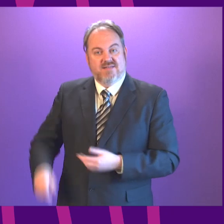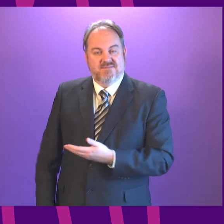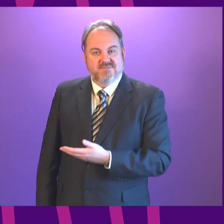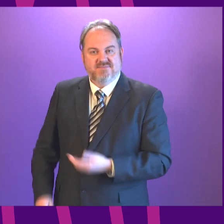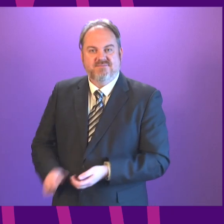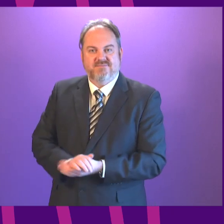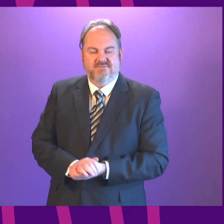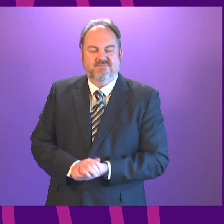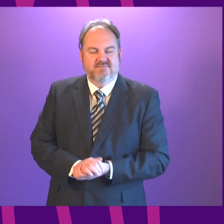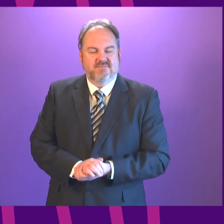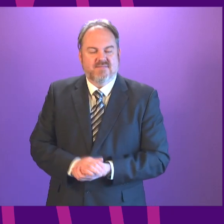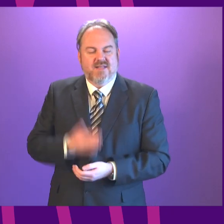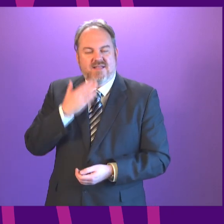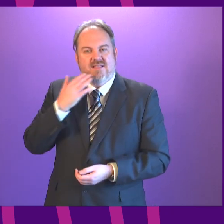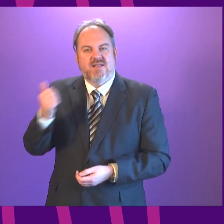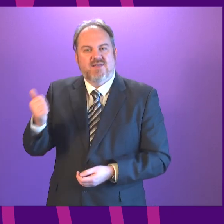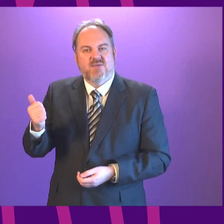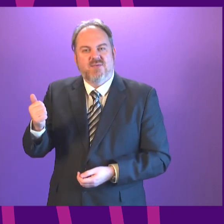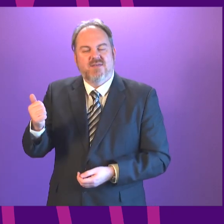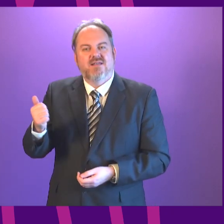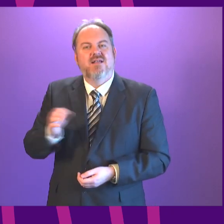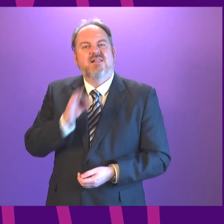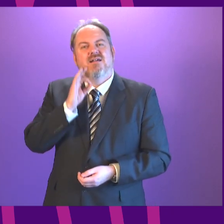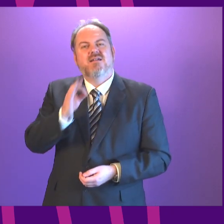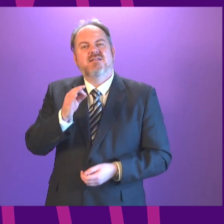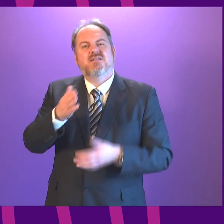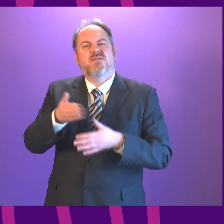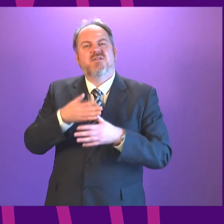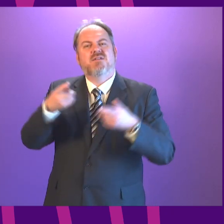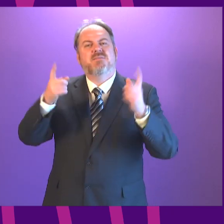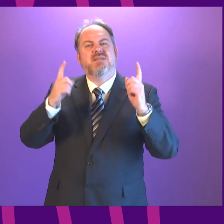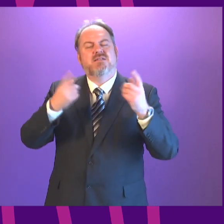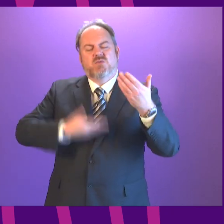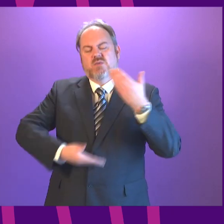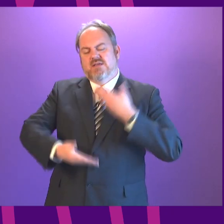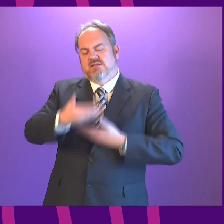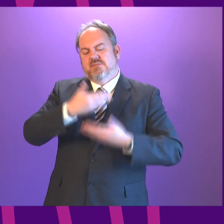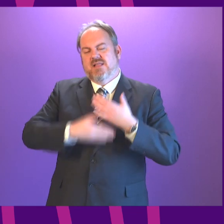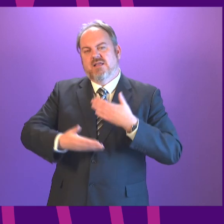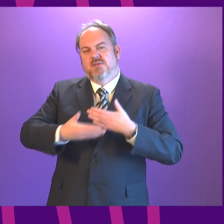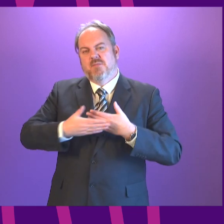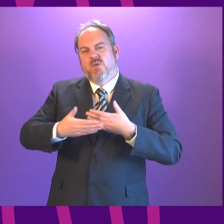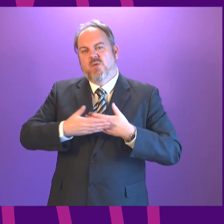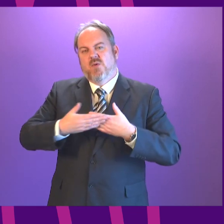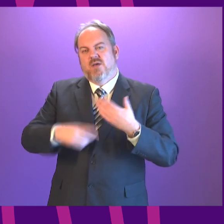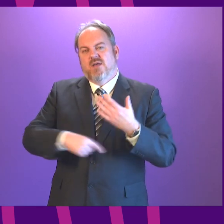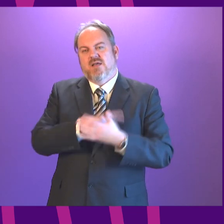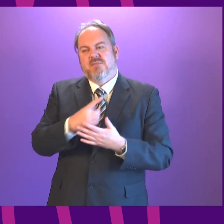Can the First Minister elaborate on the discussions that her Government has had with the UK Government